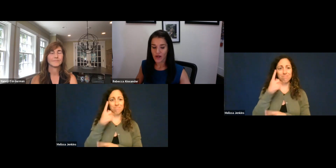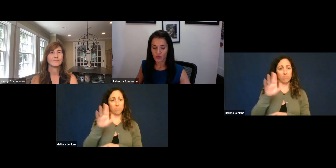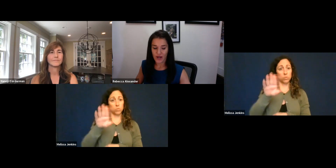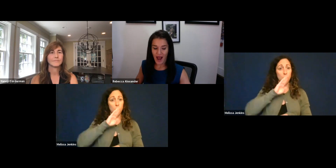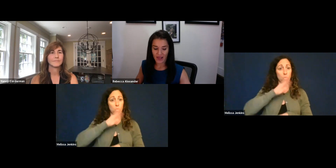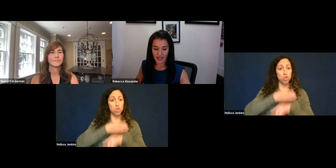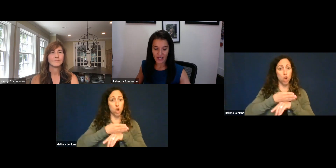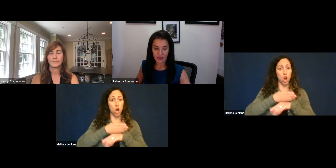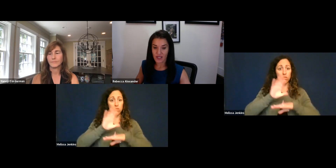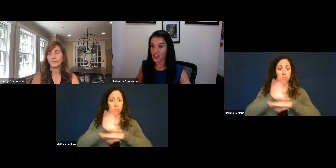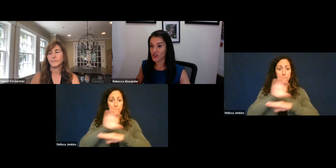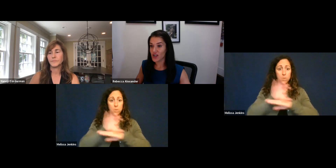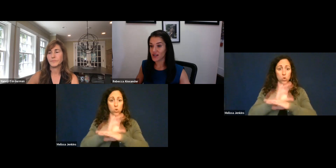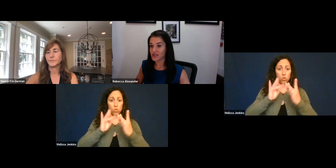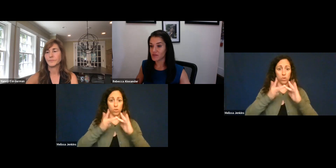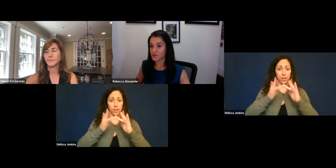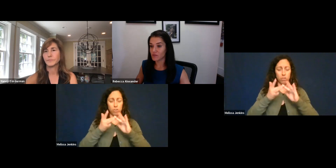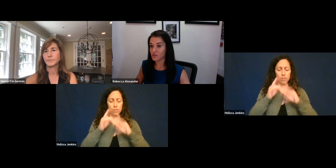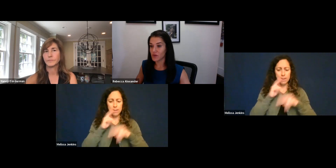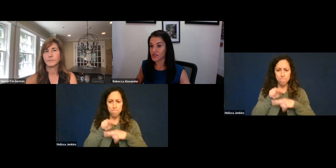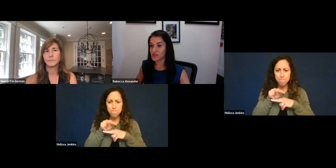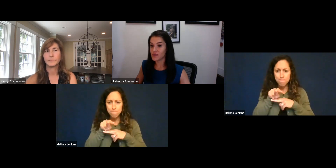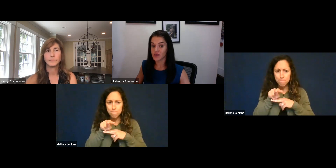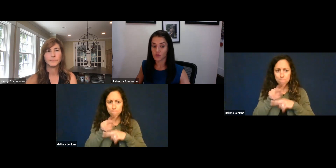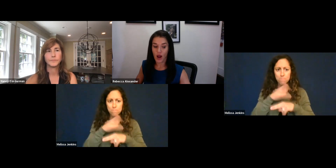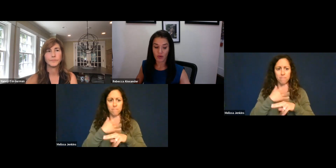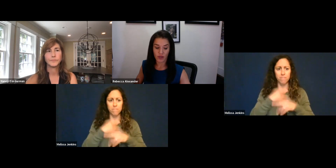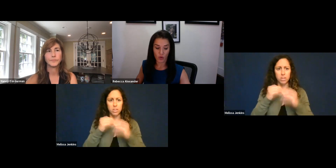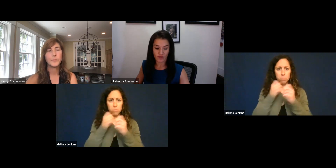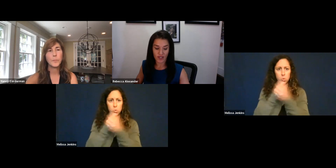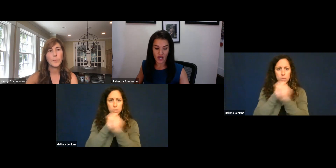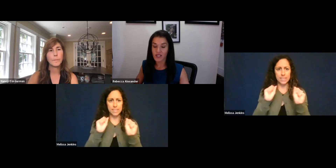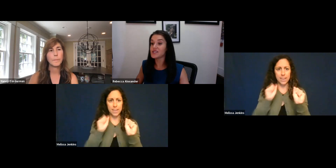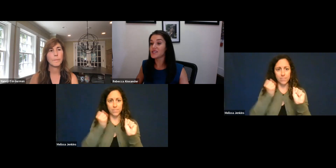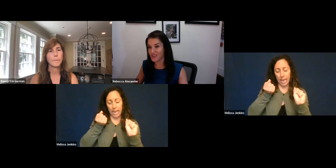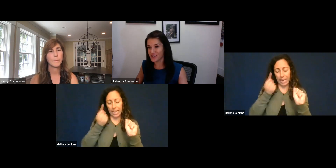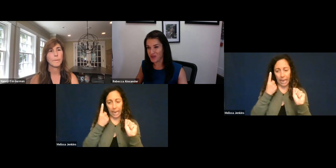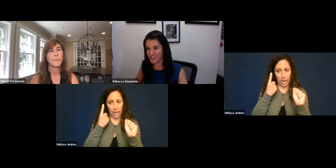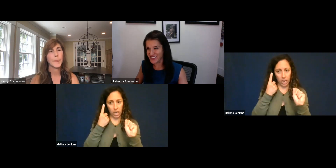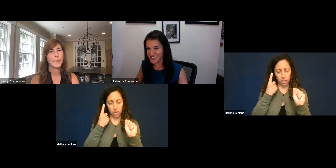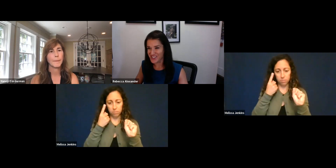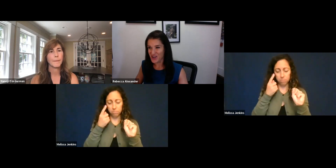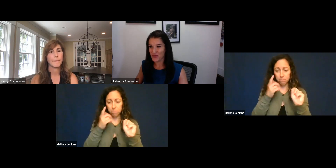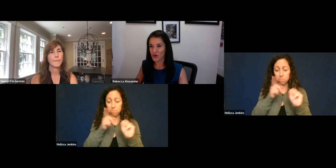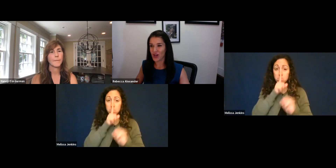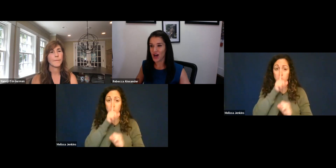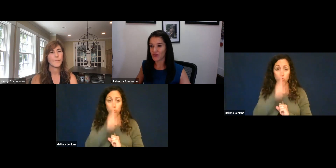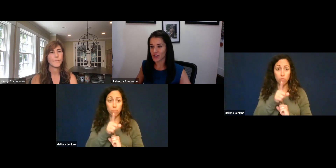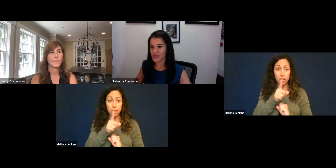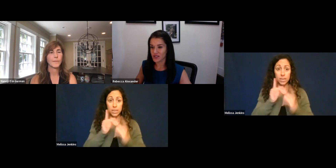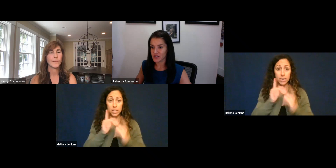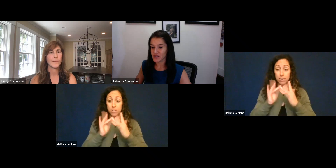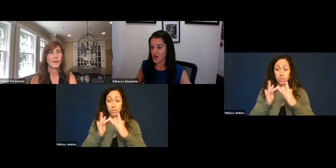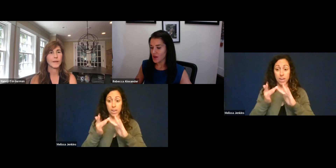When in reality the internet as is probably one of the unsafest places for a lot of reasons.